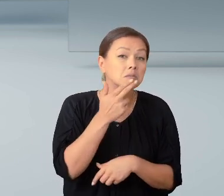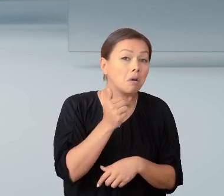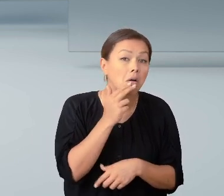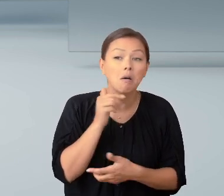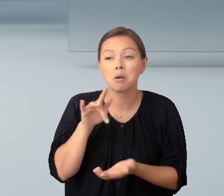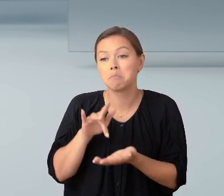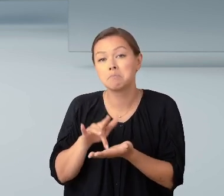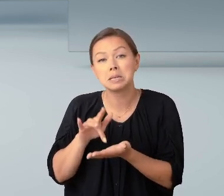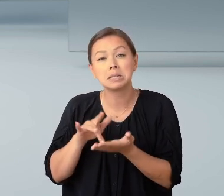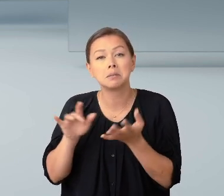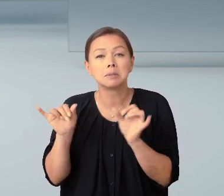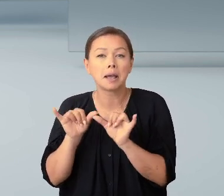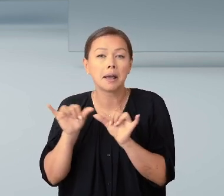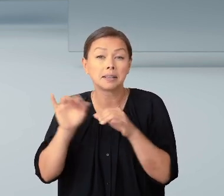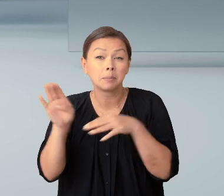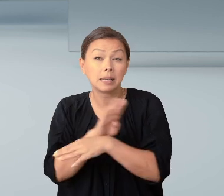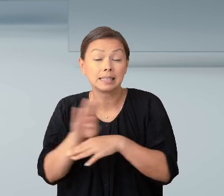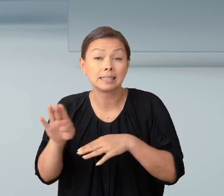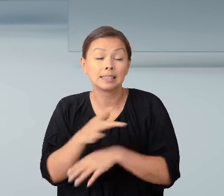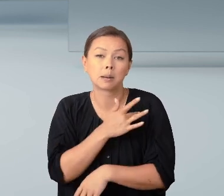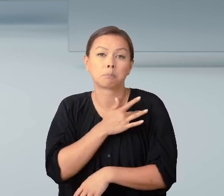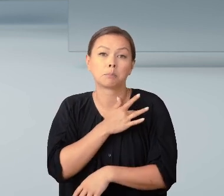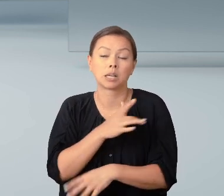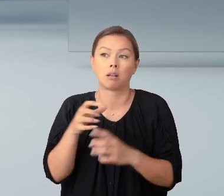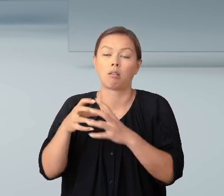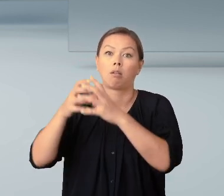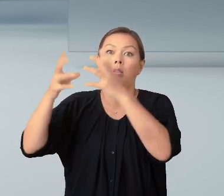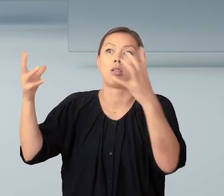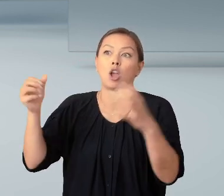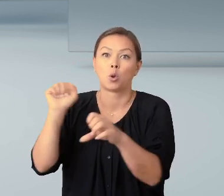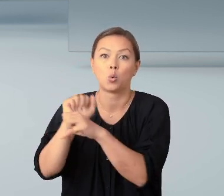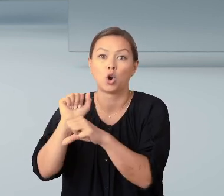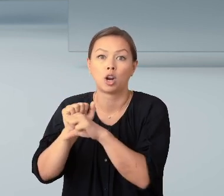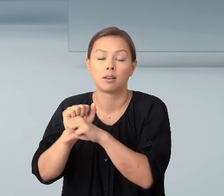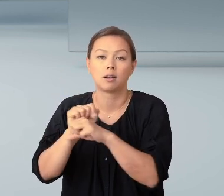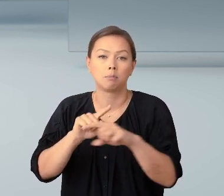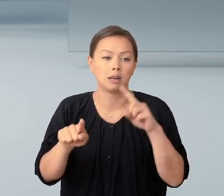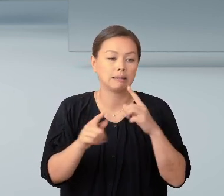there's often a lot to do and not enough people to do it. Everyday